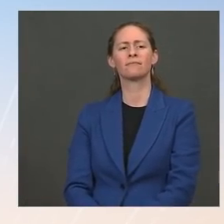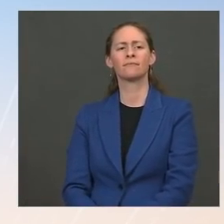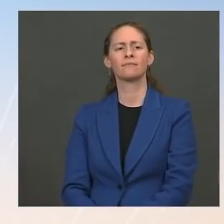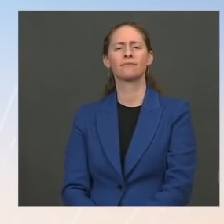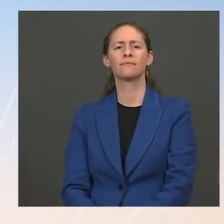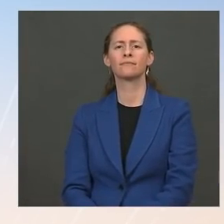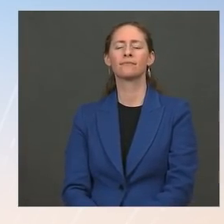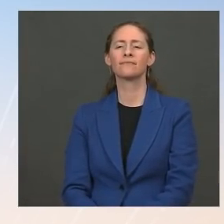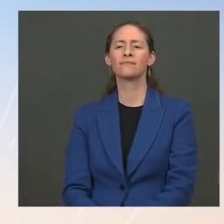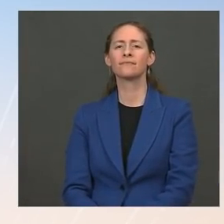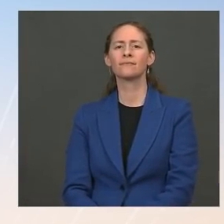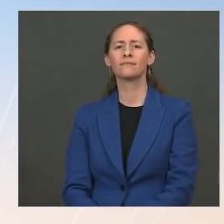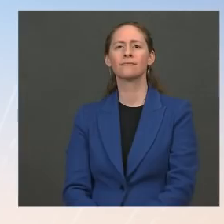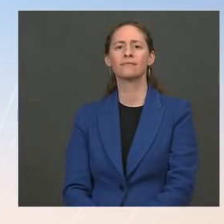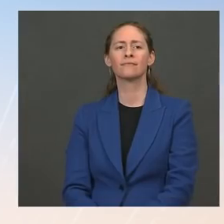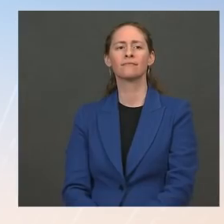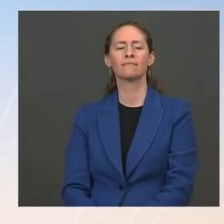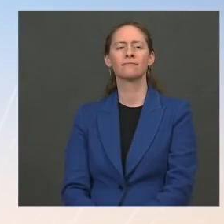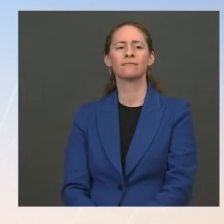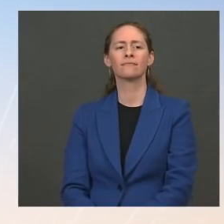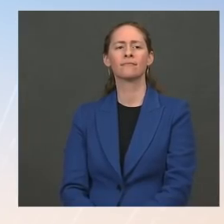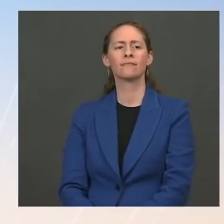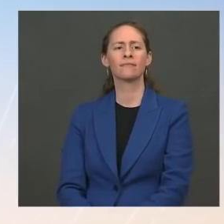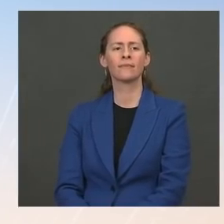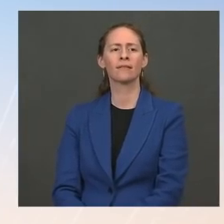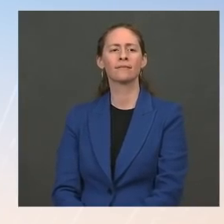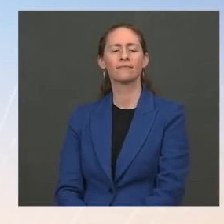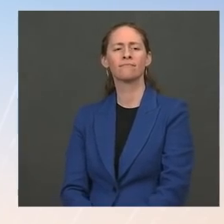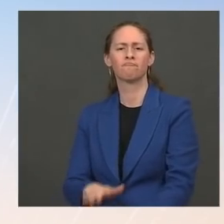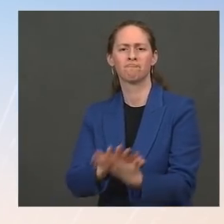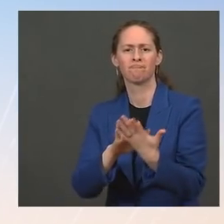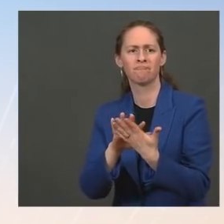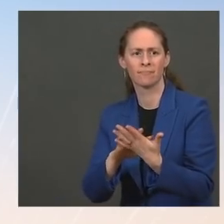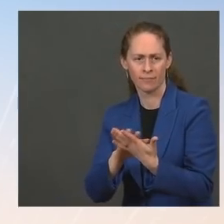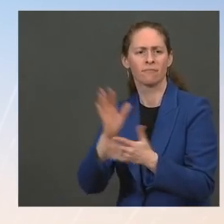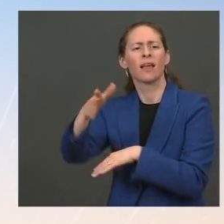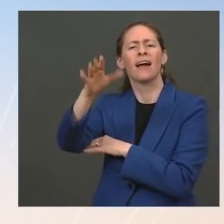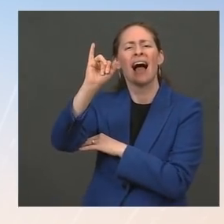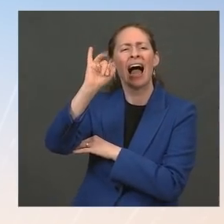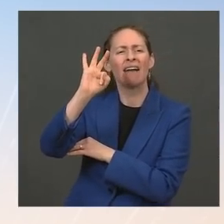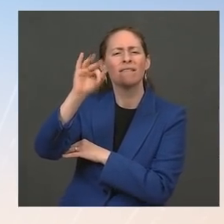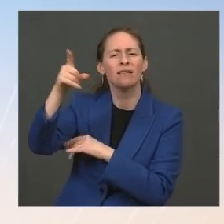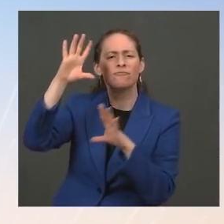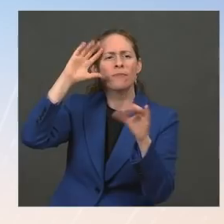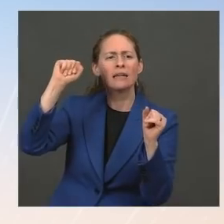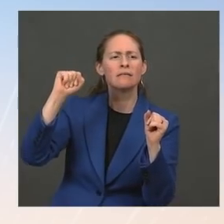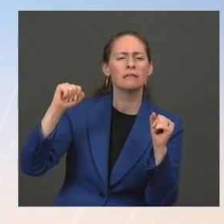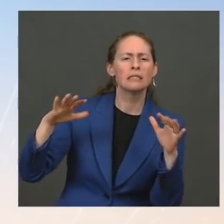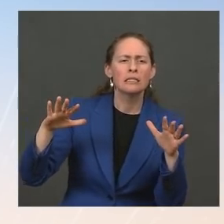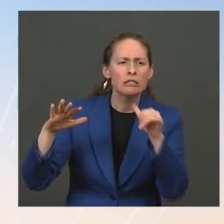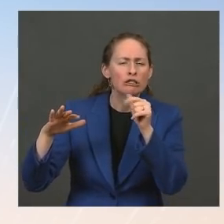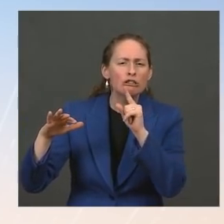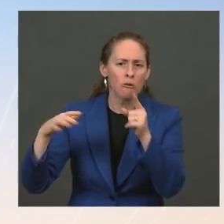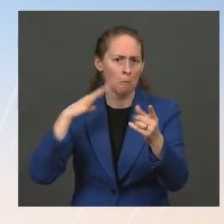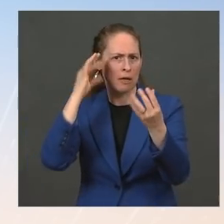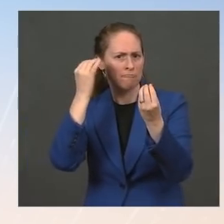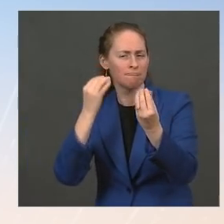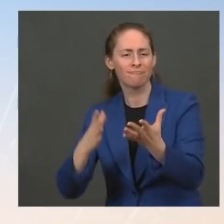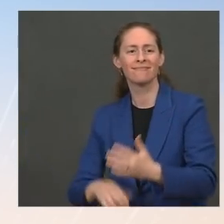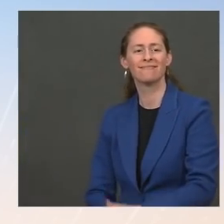Ms. Psaki: Yeah. And we'll give you a note -- we will note if he's running a little bit late. And if you have a little bit more time, we'll keep going. So, go ahead. The Press: Great, thanks. So, off the top, the President seemed pretty confident